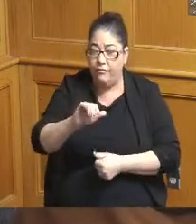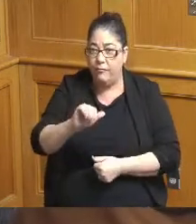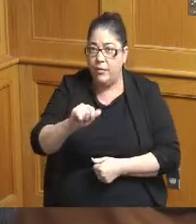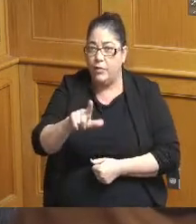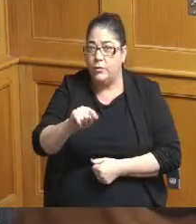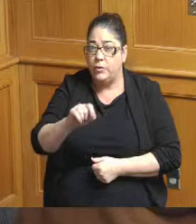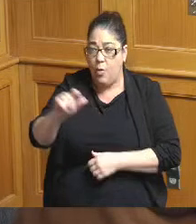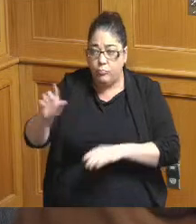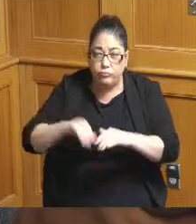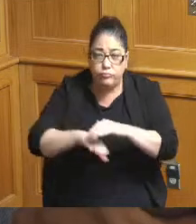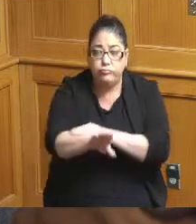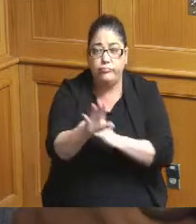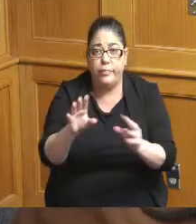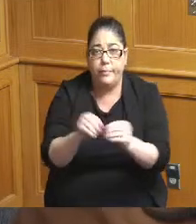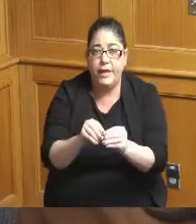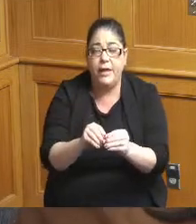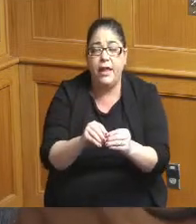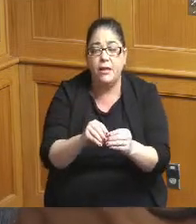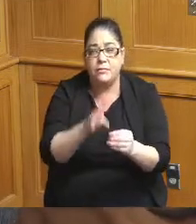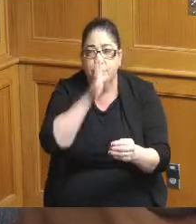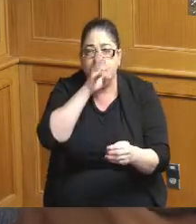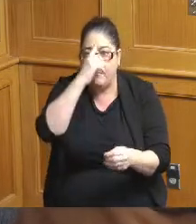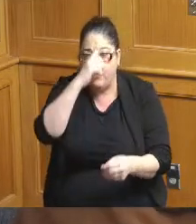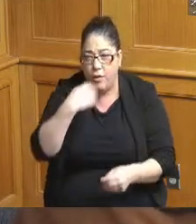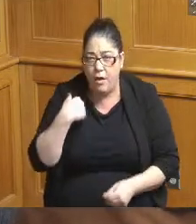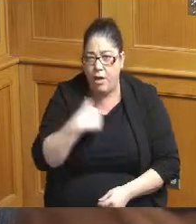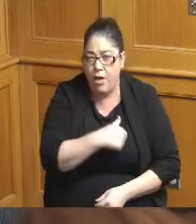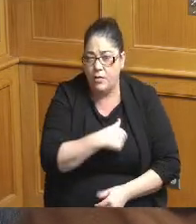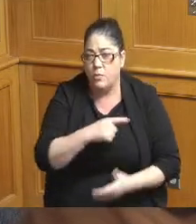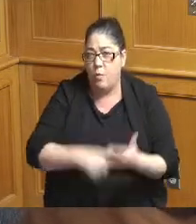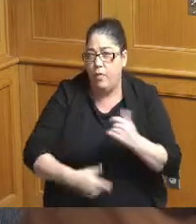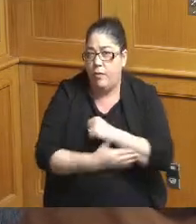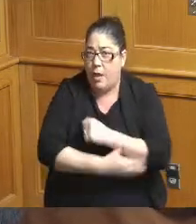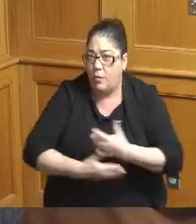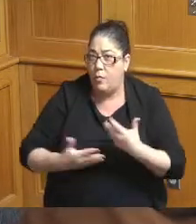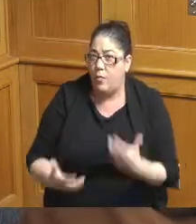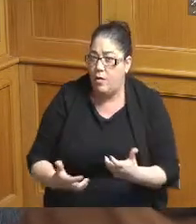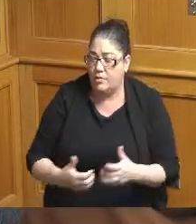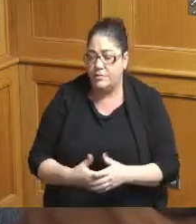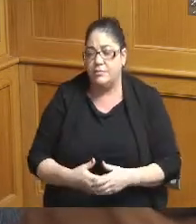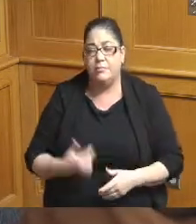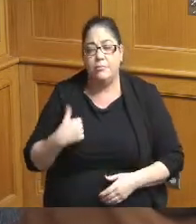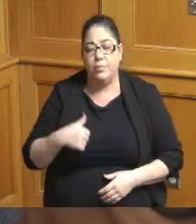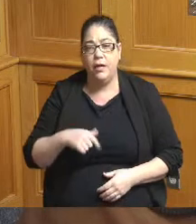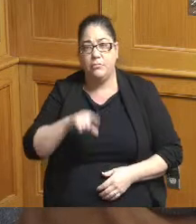have answered in the RFP process and like I said one of them is what we were told but I